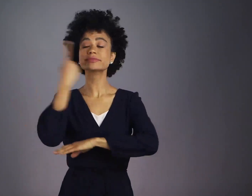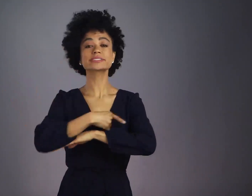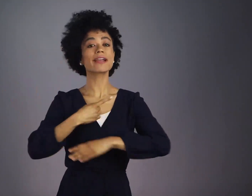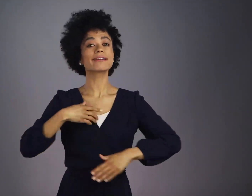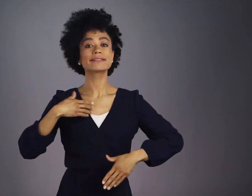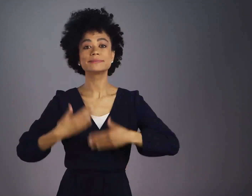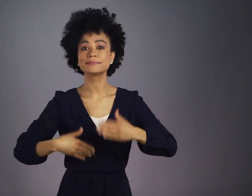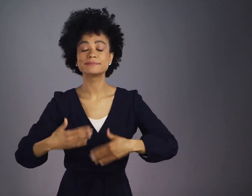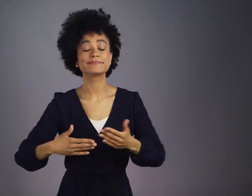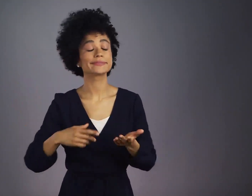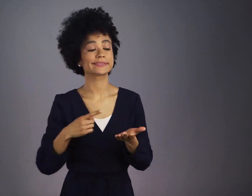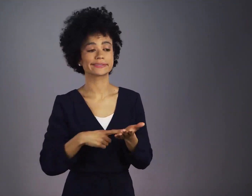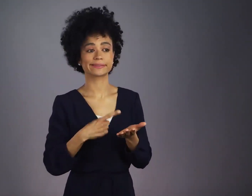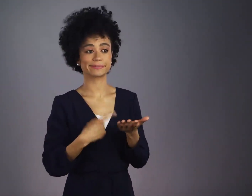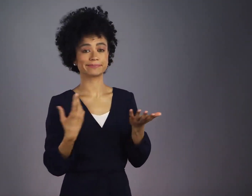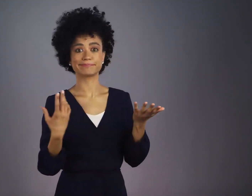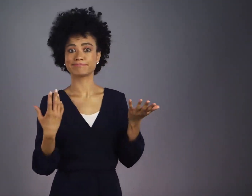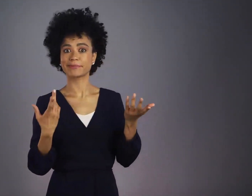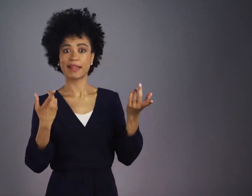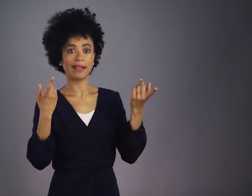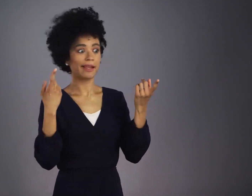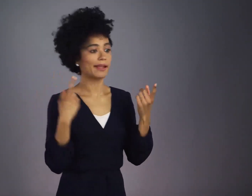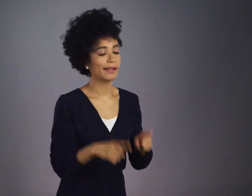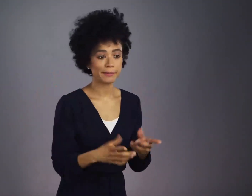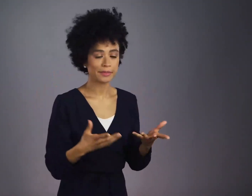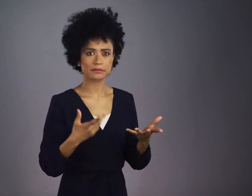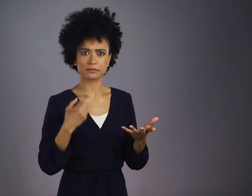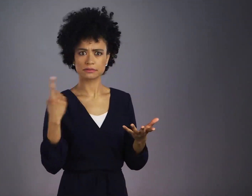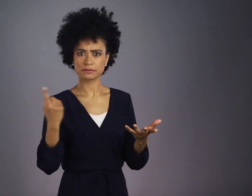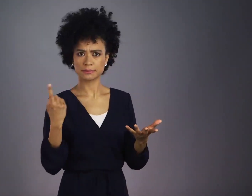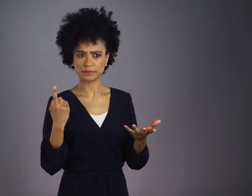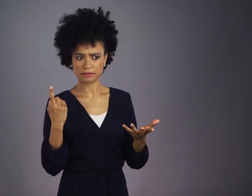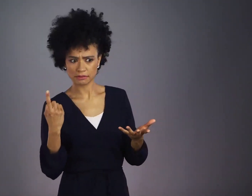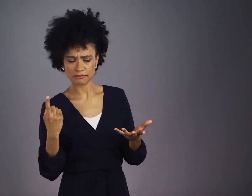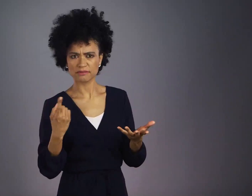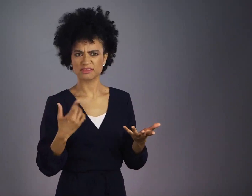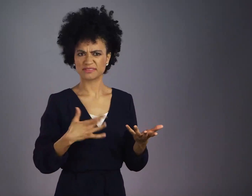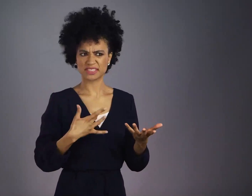As we go through the day we pause, when agitated or doubtful,